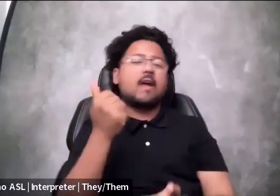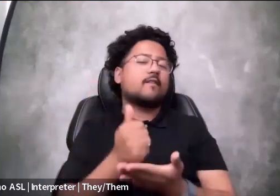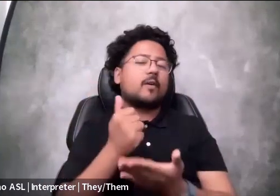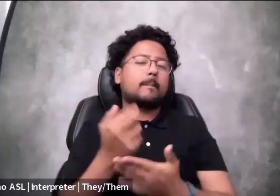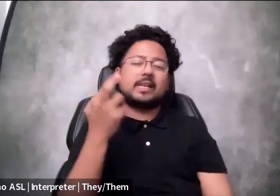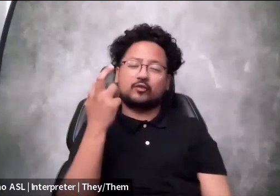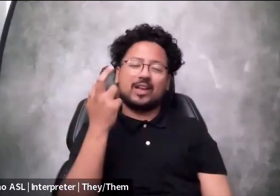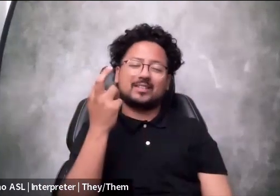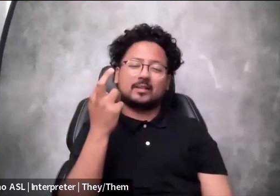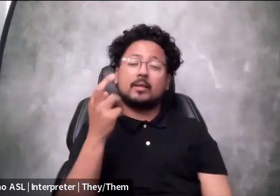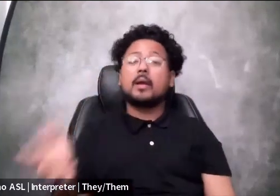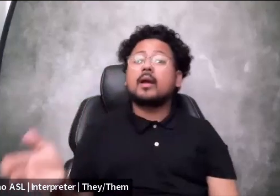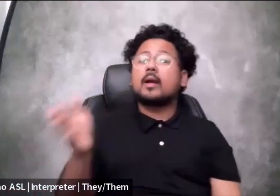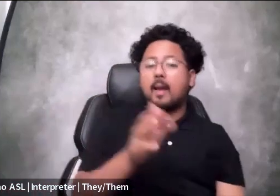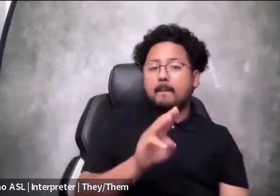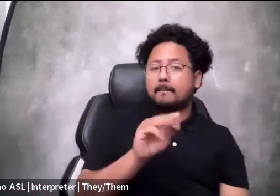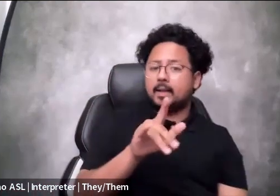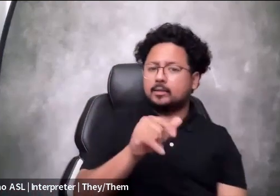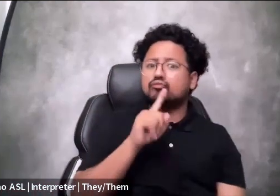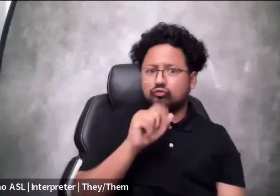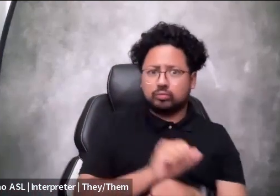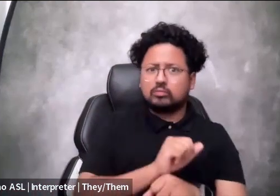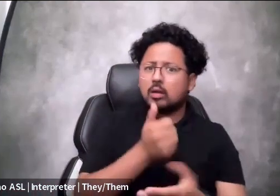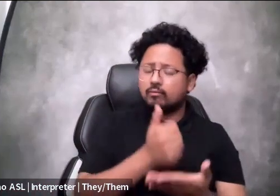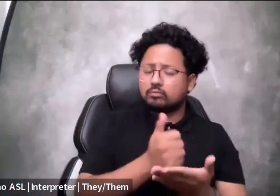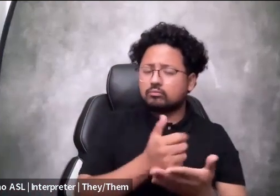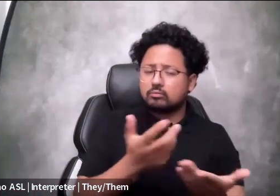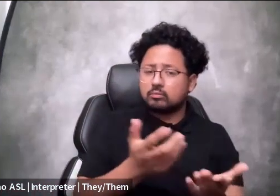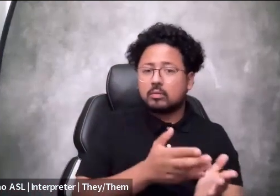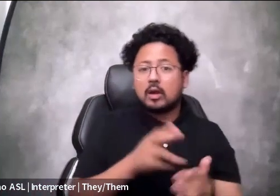And in Melissa she's very helpful, but in Rick and in green,